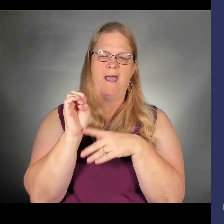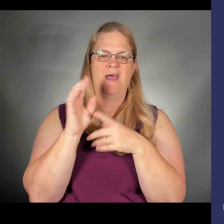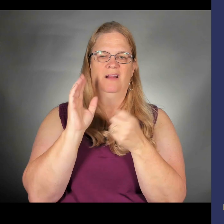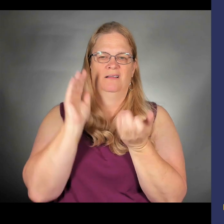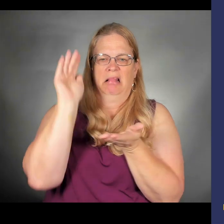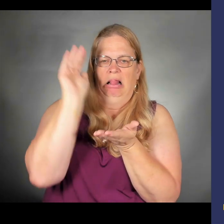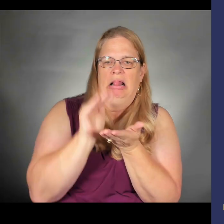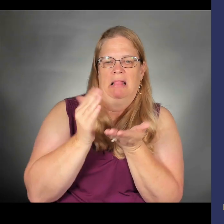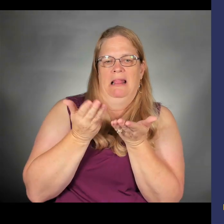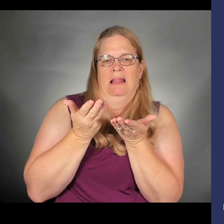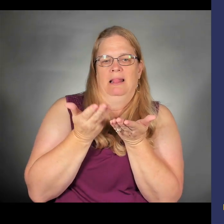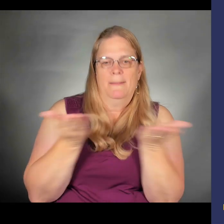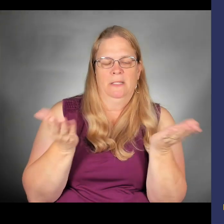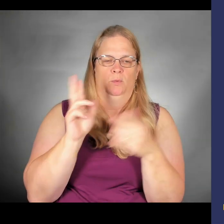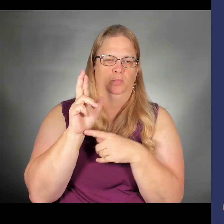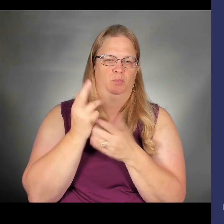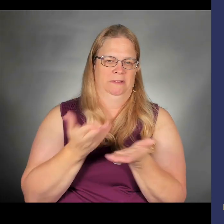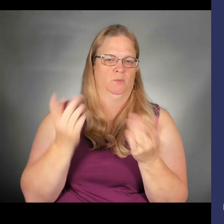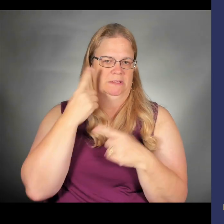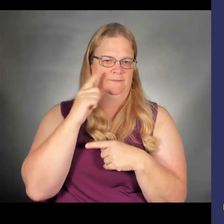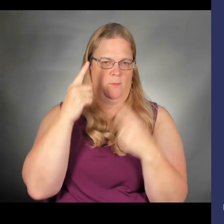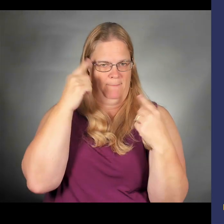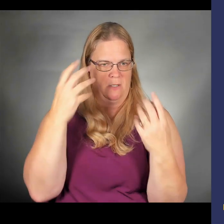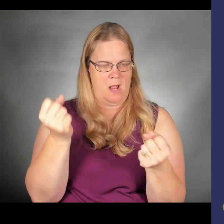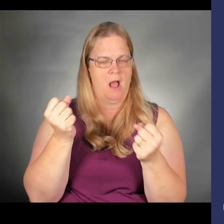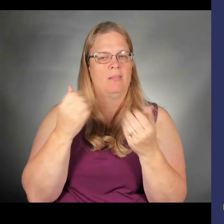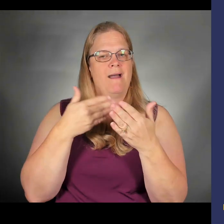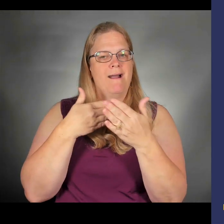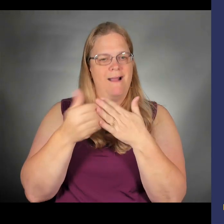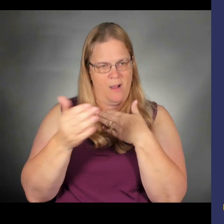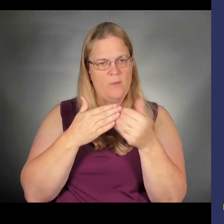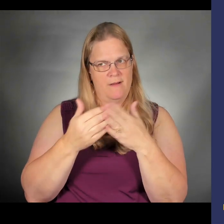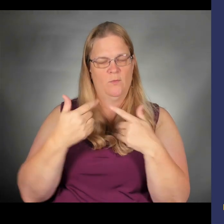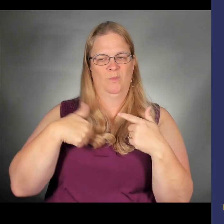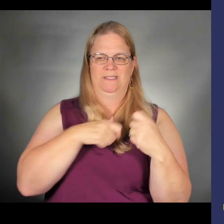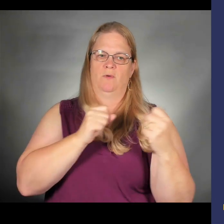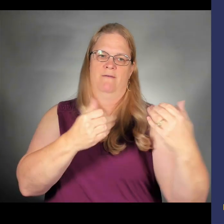On a nationwide basis there are limited resources for mental health and access.